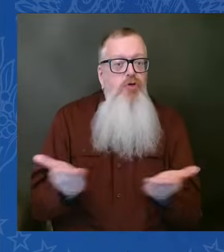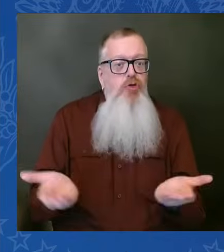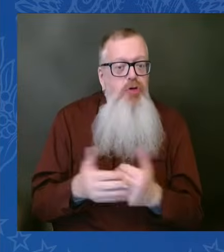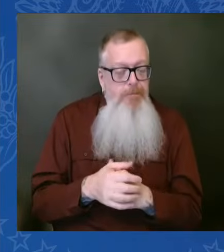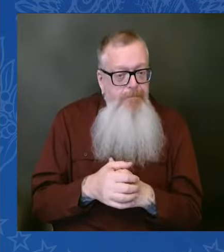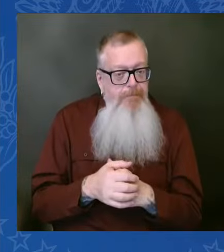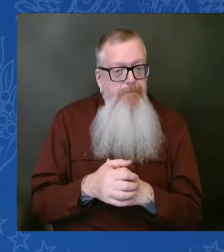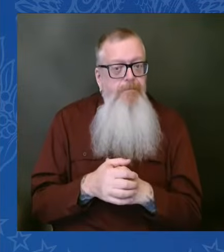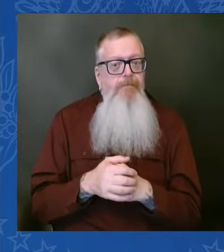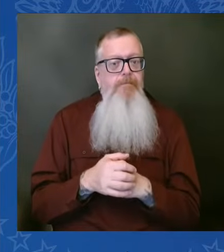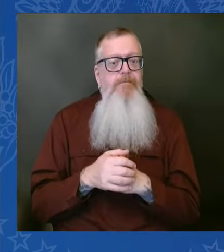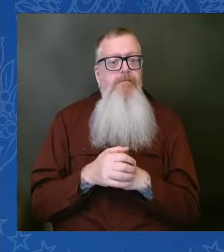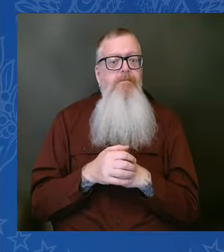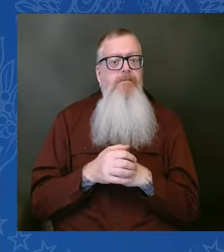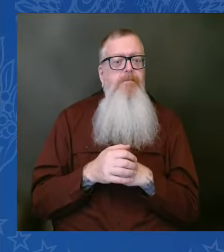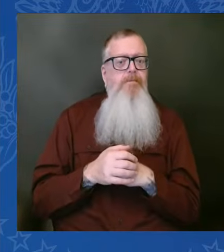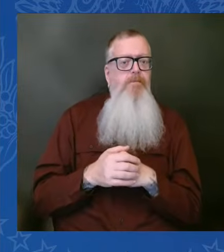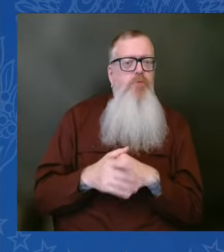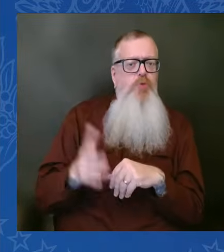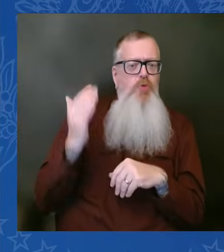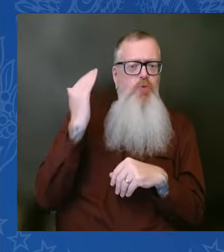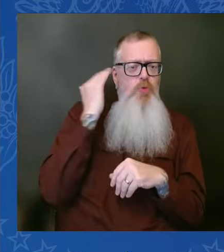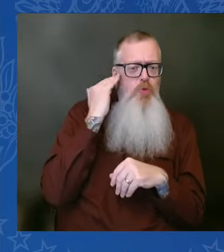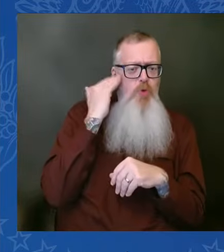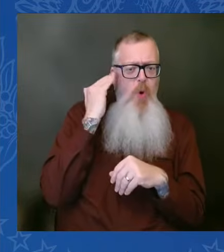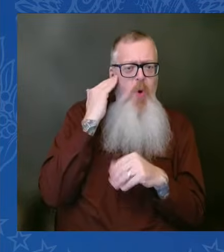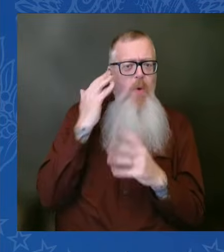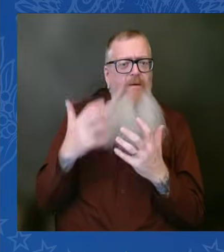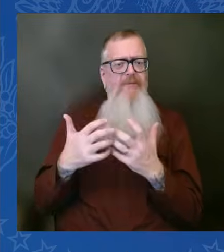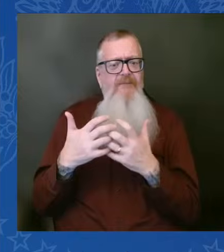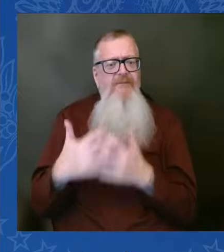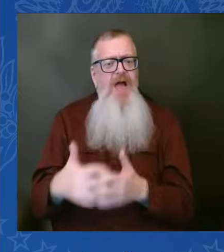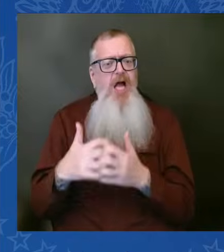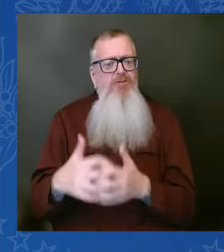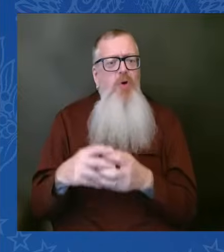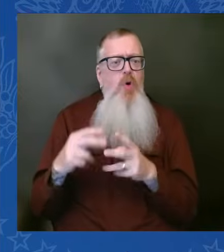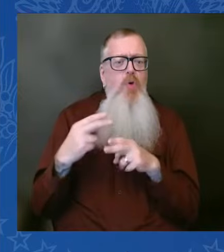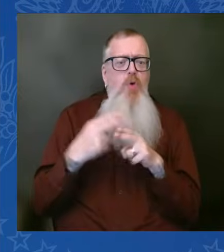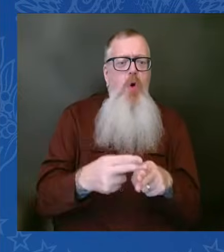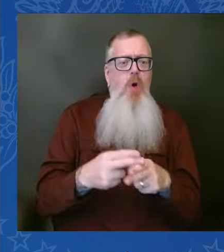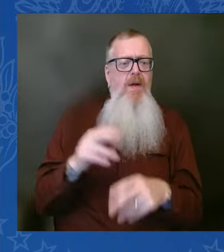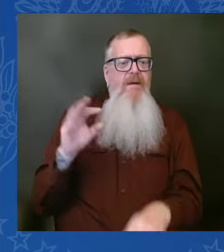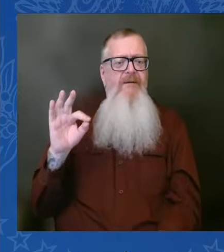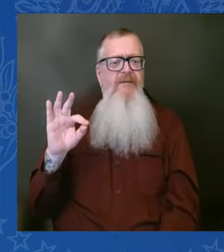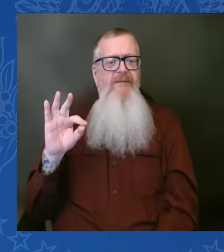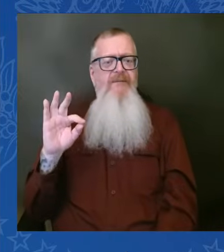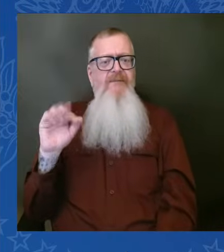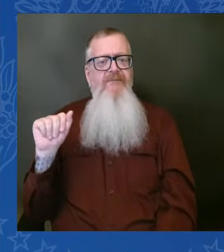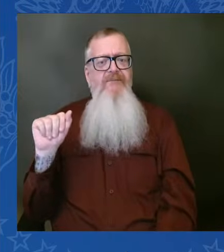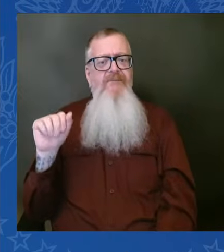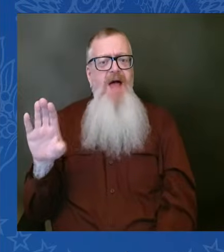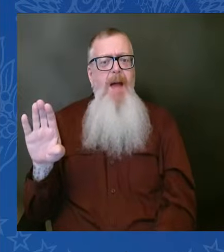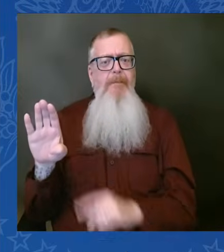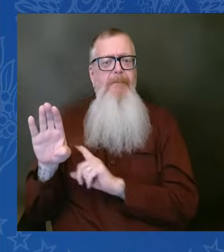giant things as big as football fields. And guess what? When they’re built, they employ thousands of people.